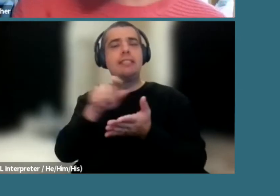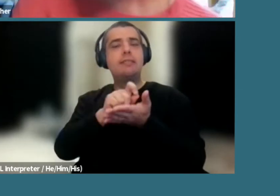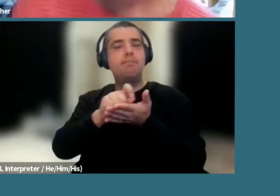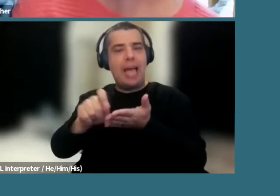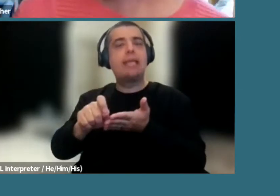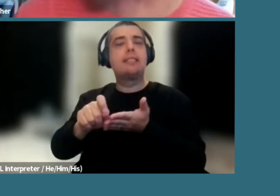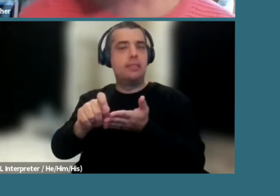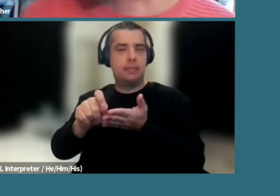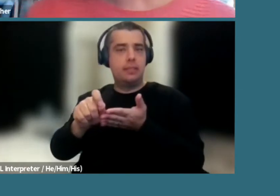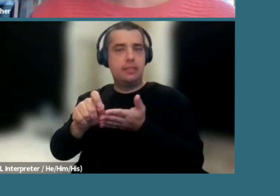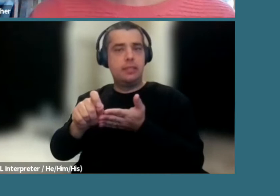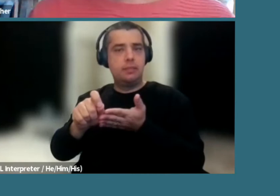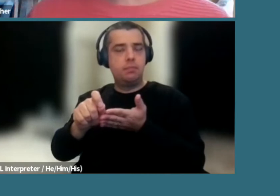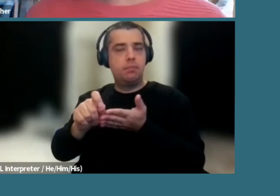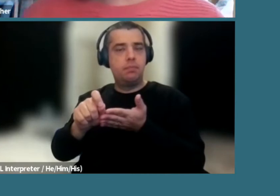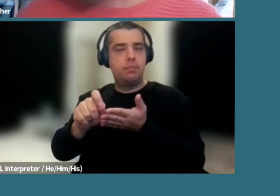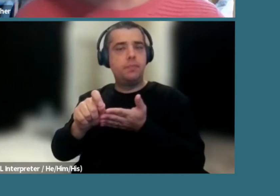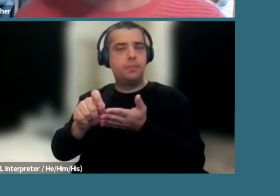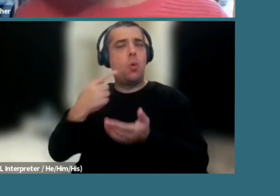Because they ICAN do that, but then we would have to take the time